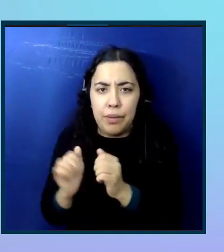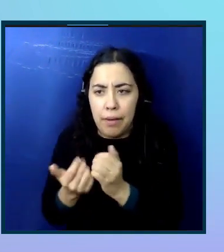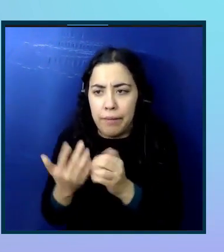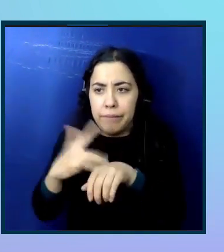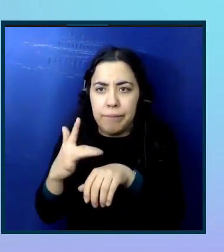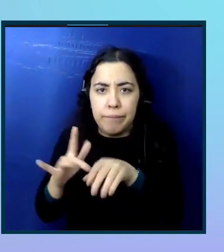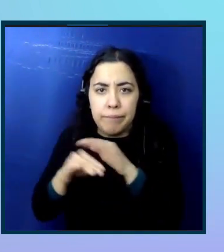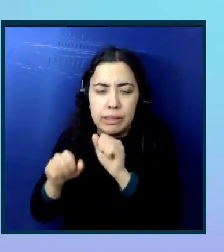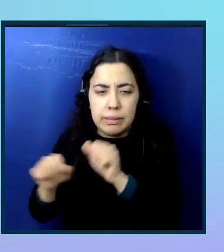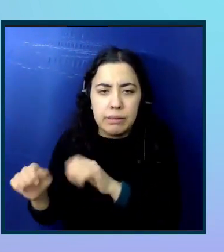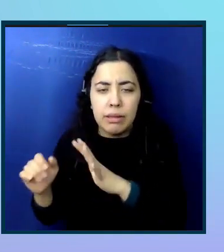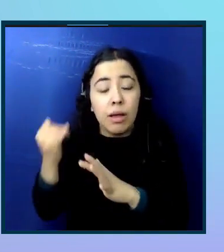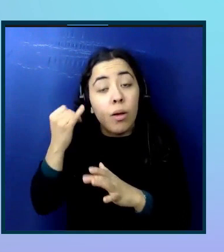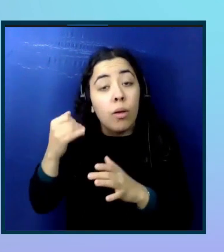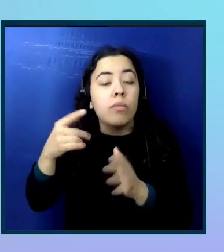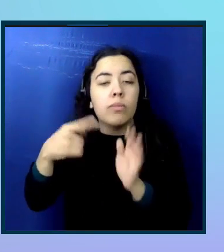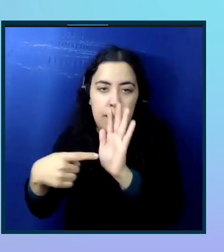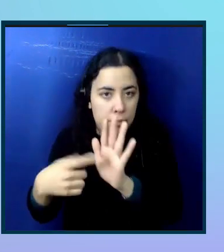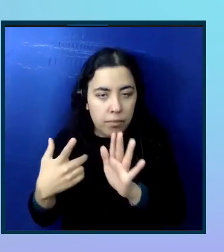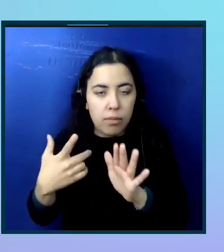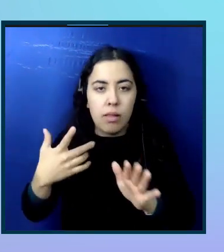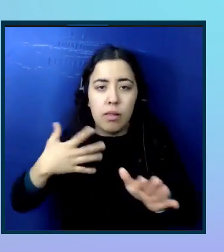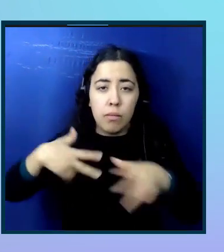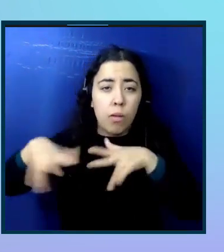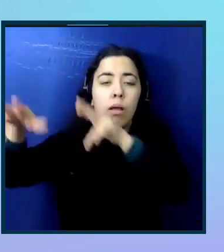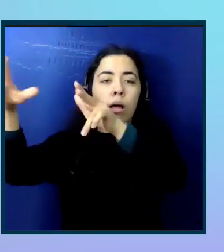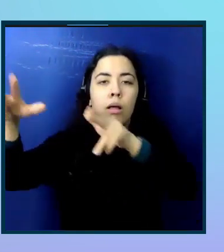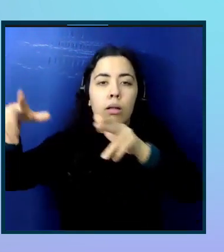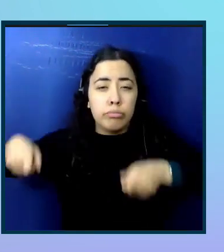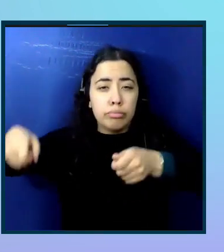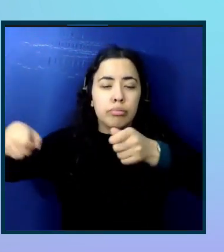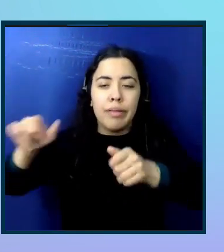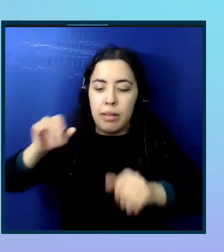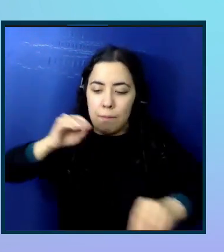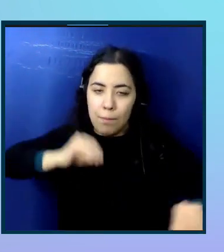they were looking at mobility, right? But with that app, that art app,